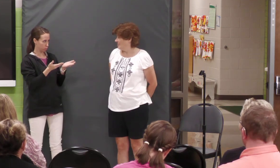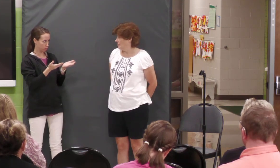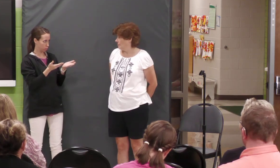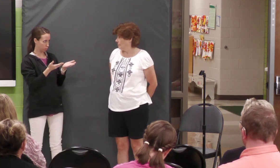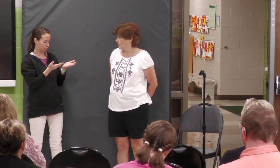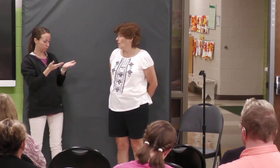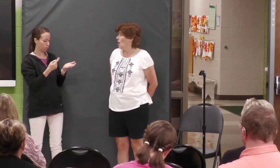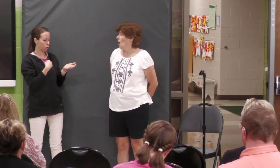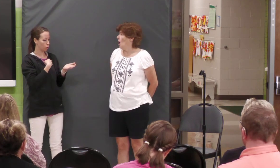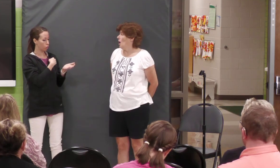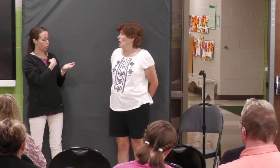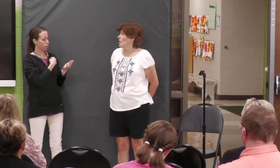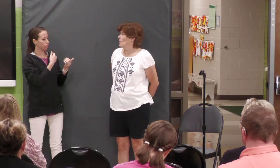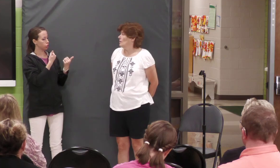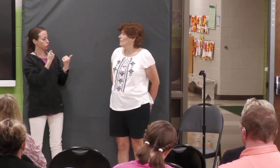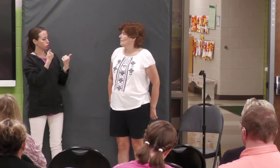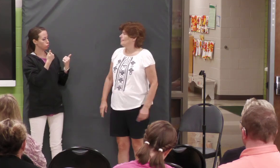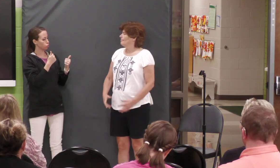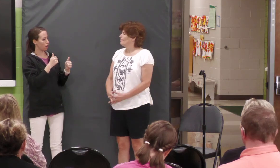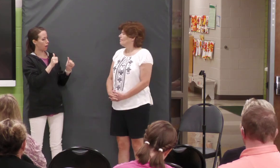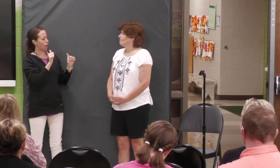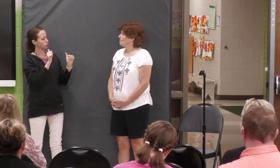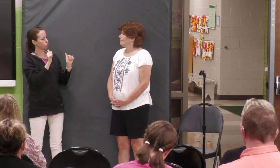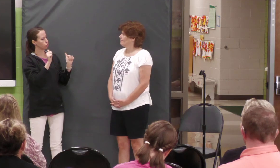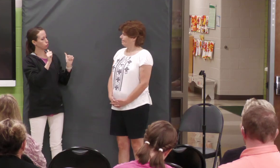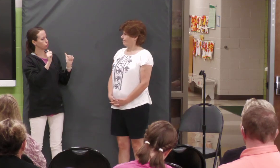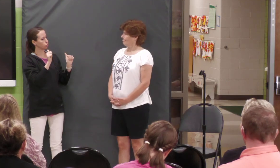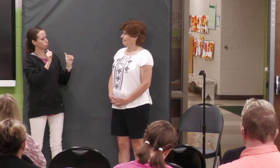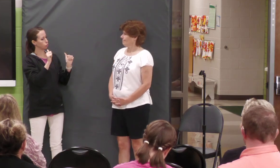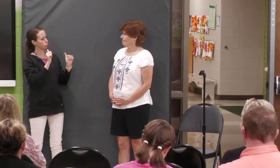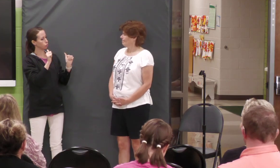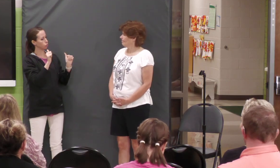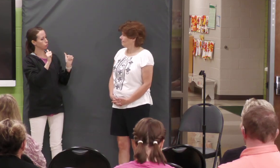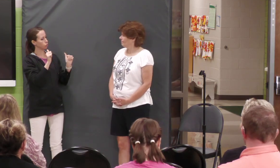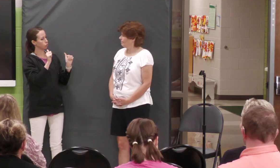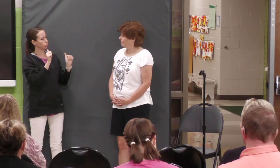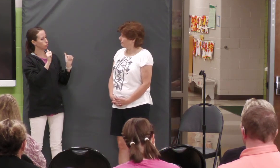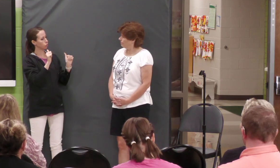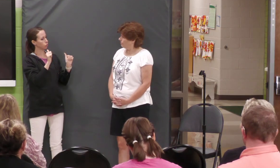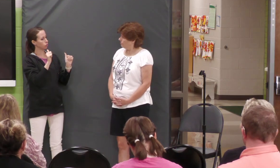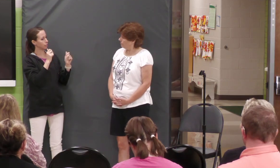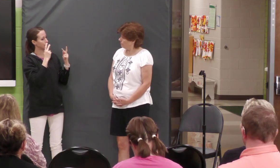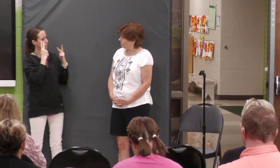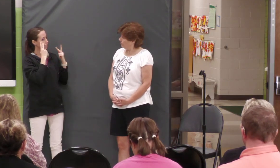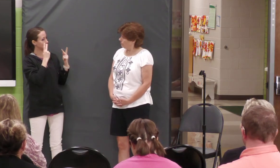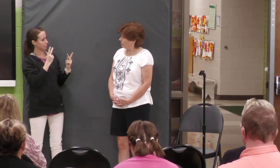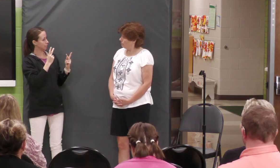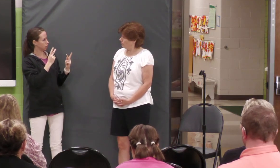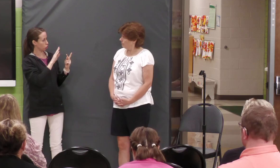just trying to look at what you're what you guys are trying to do and the all the rules